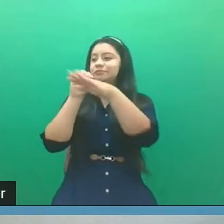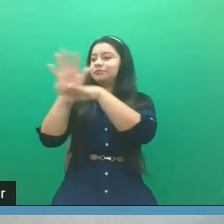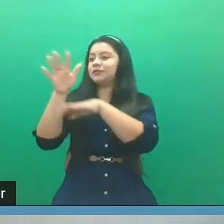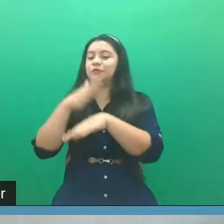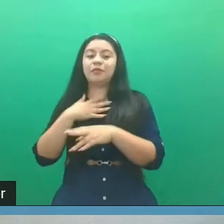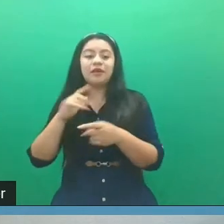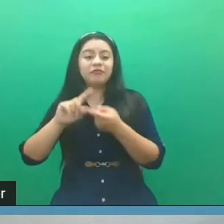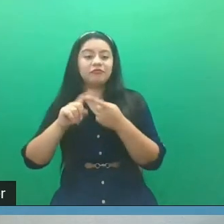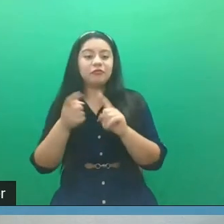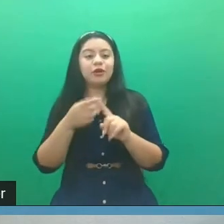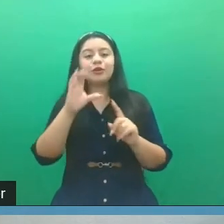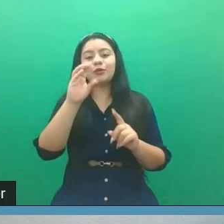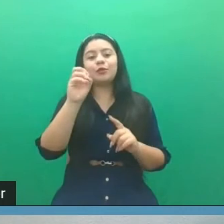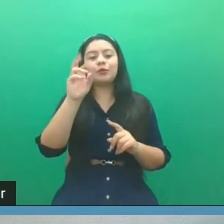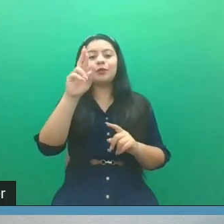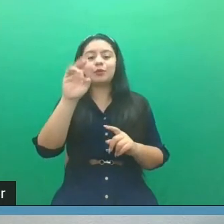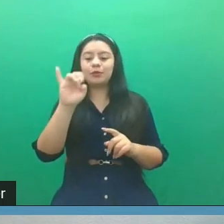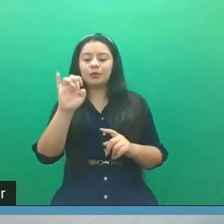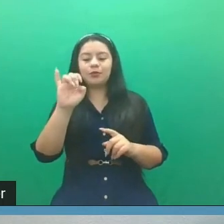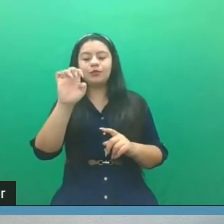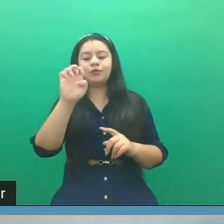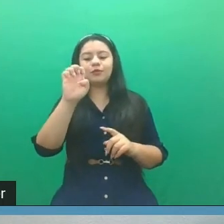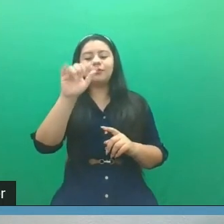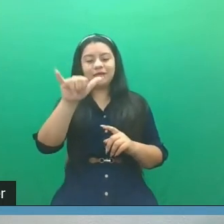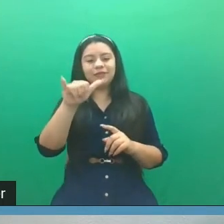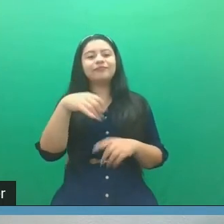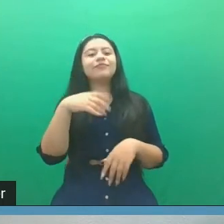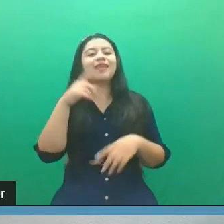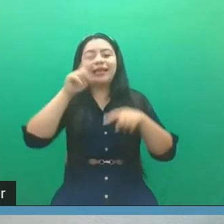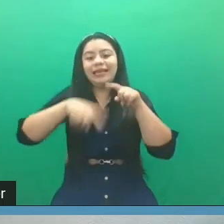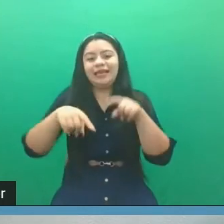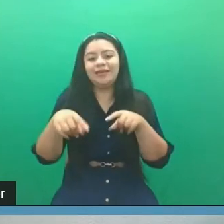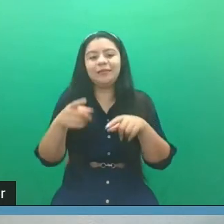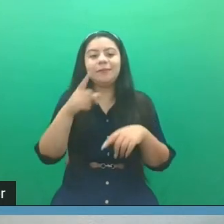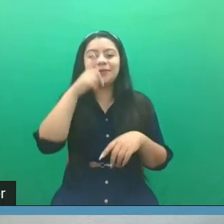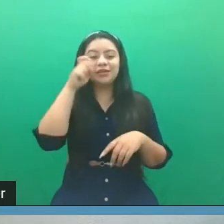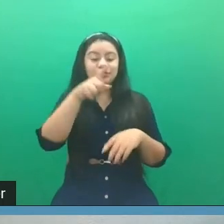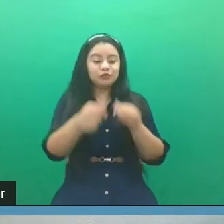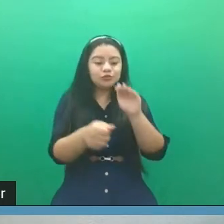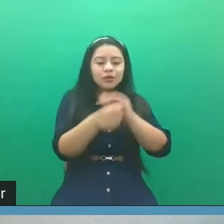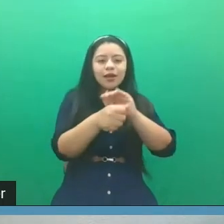I can't now do that if you've hidden those images right. You've removed them from the ability of the